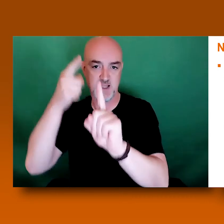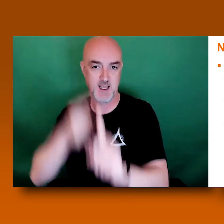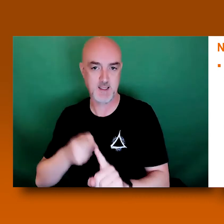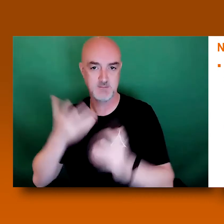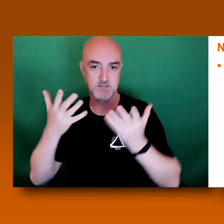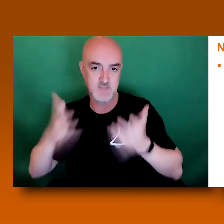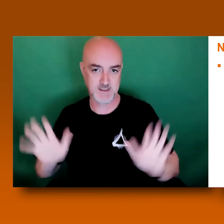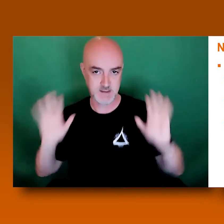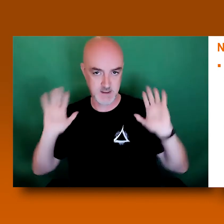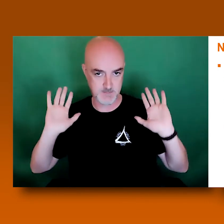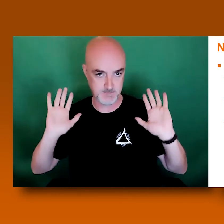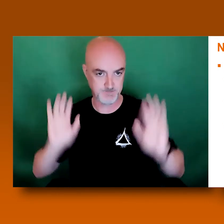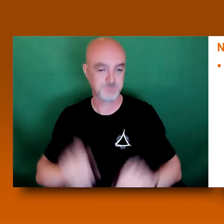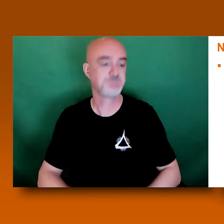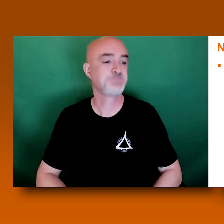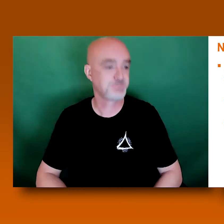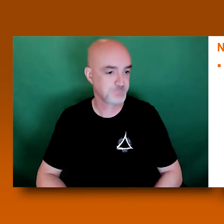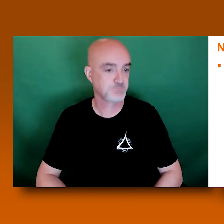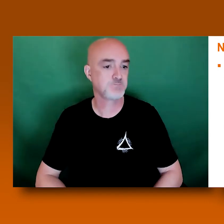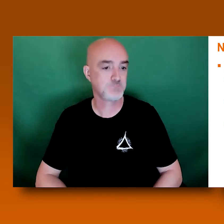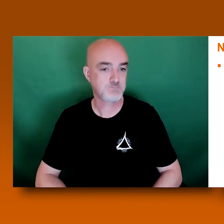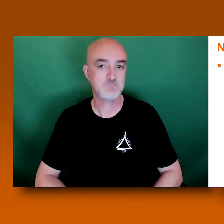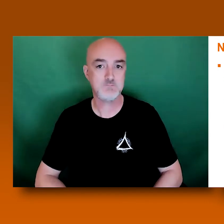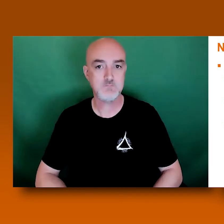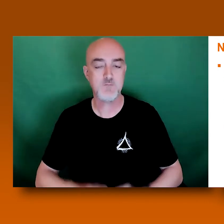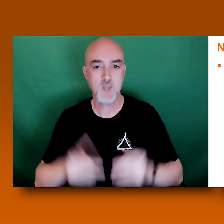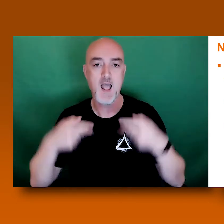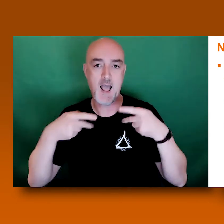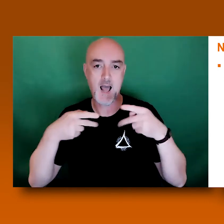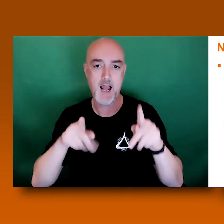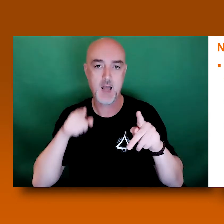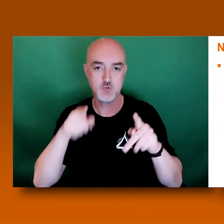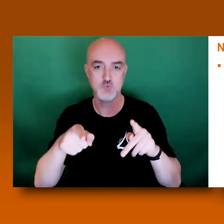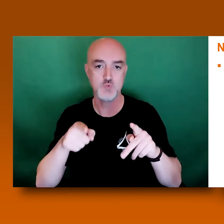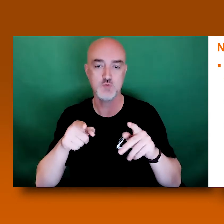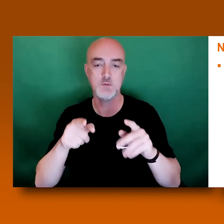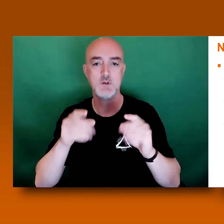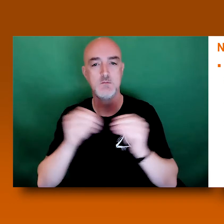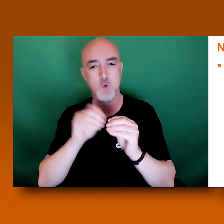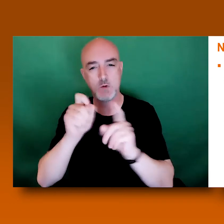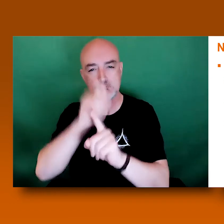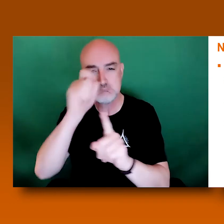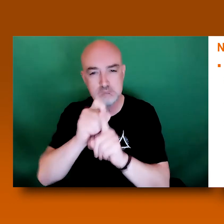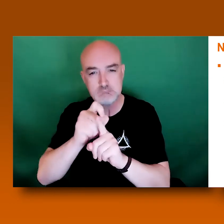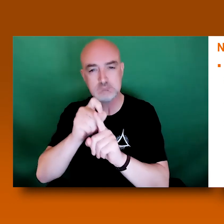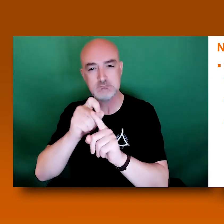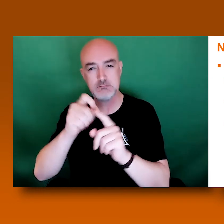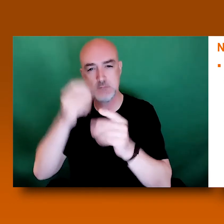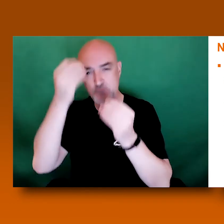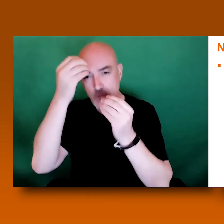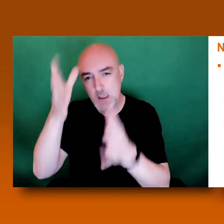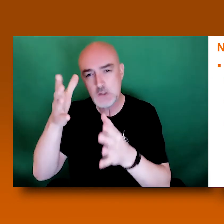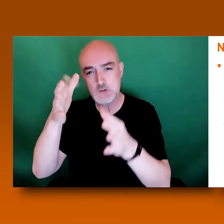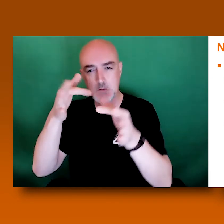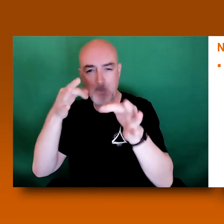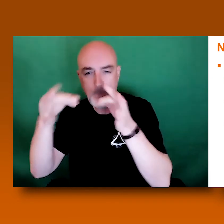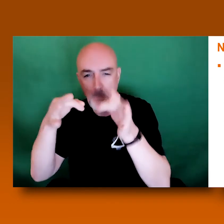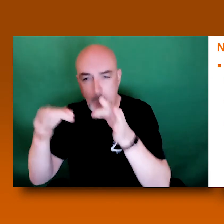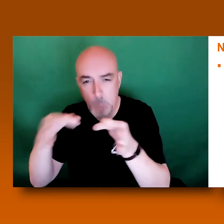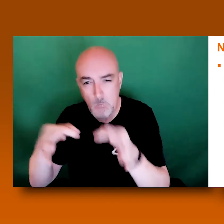Specific Aims at most, so, keep that in mind as well and let that let you really narrow down